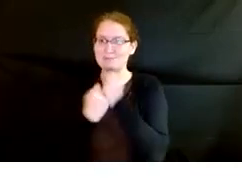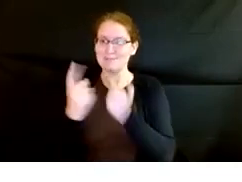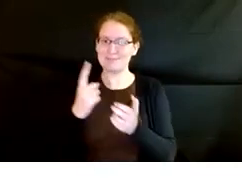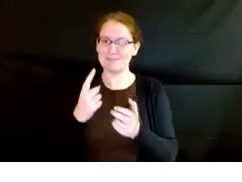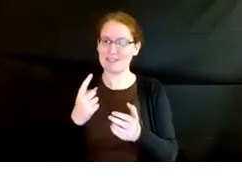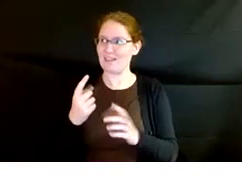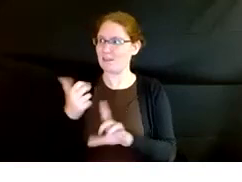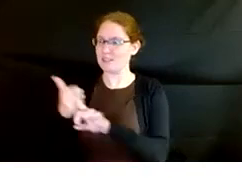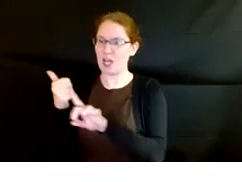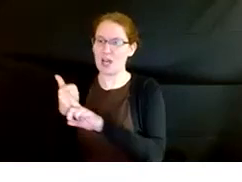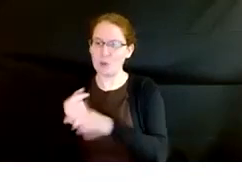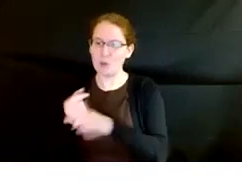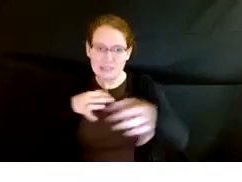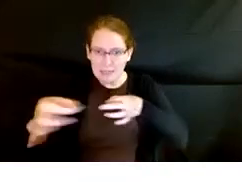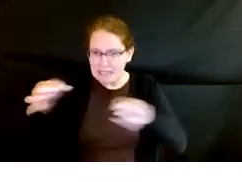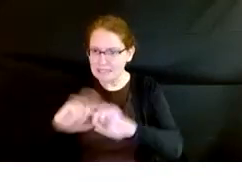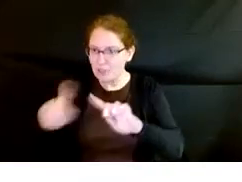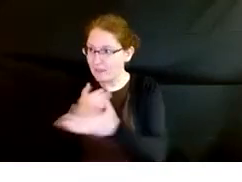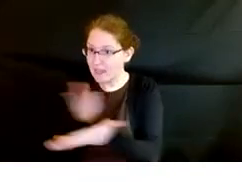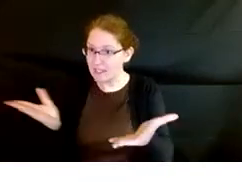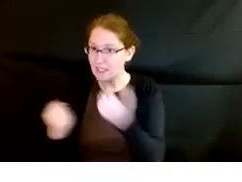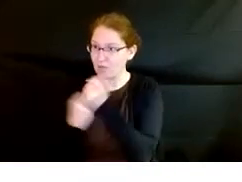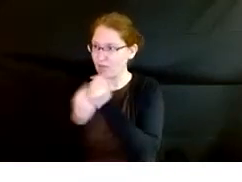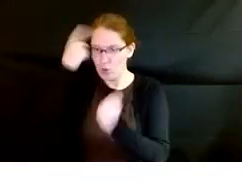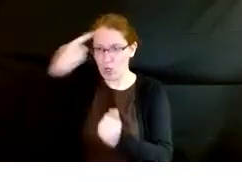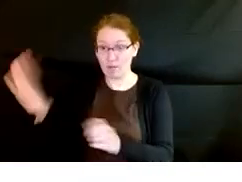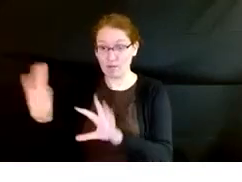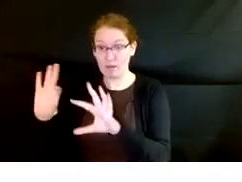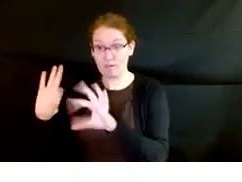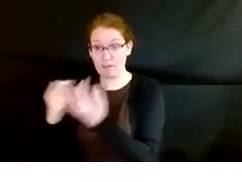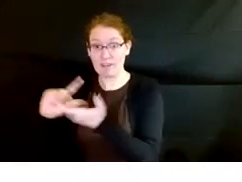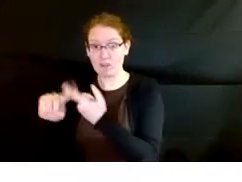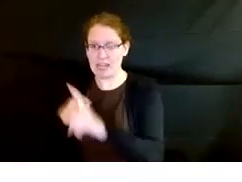uh various things and advocate for them and suddenly the facilities were telling them nobody